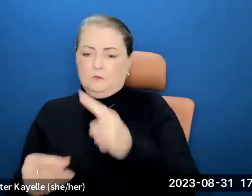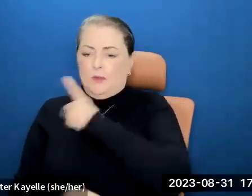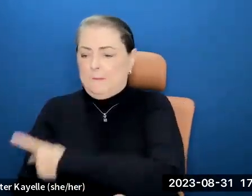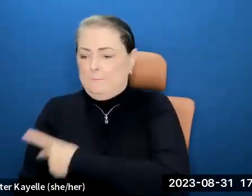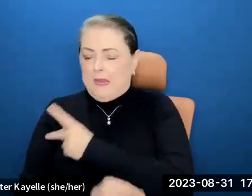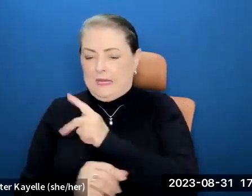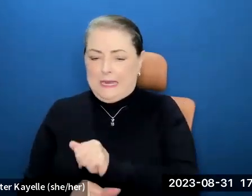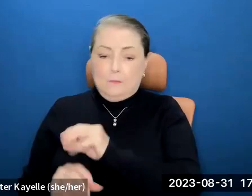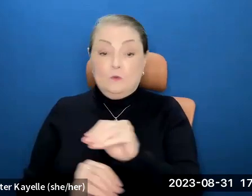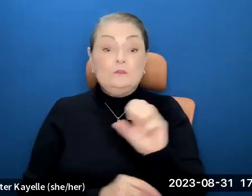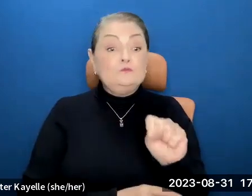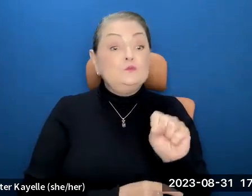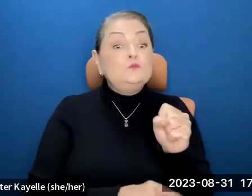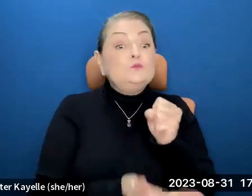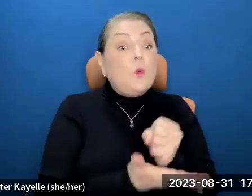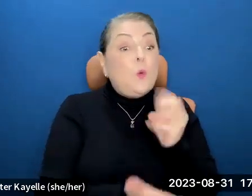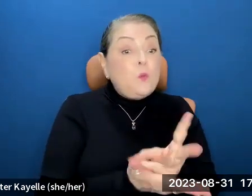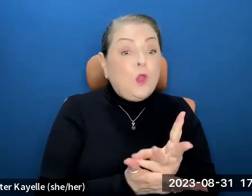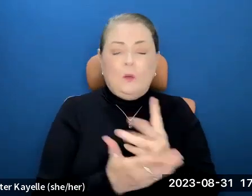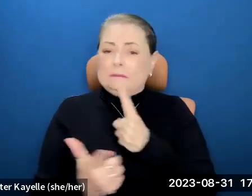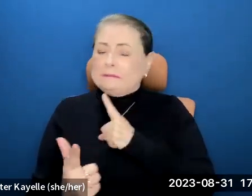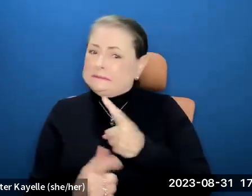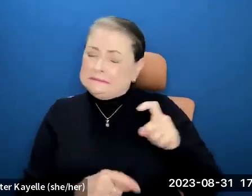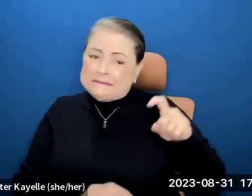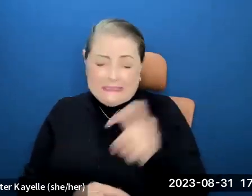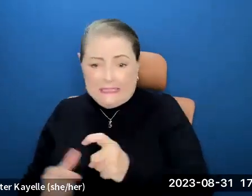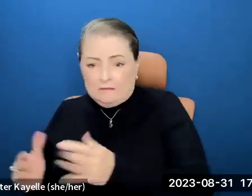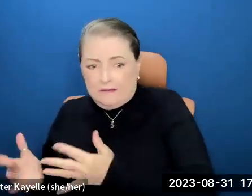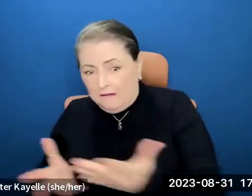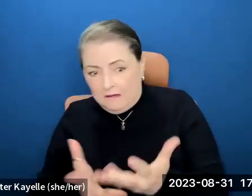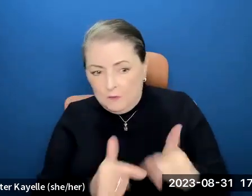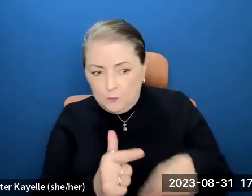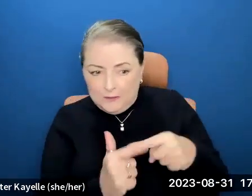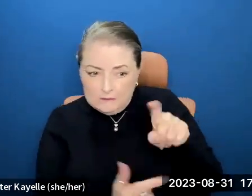to move social workers to areas of greatest need quickly as circumstances require and I